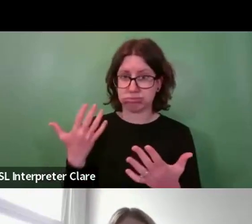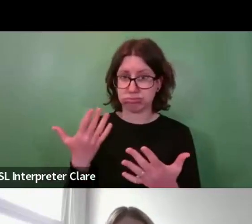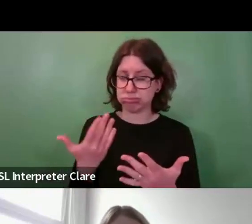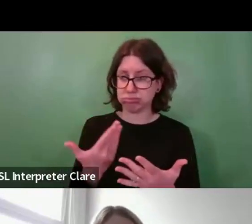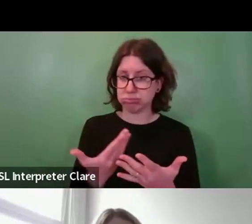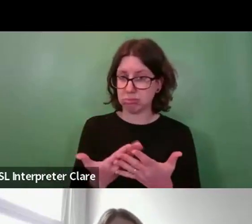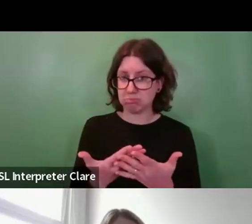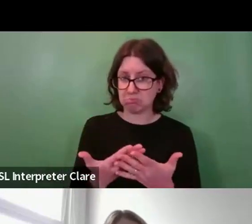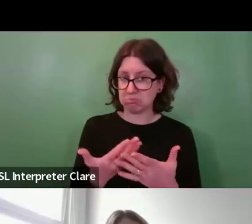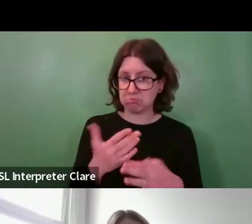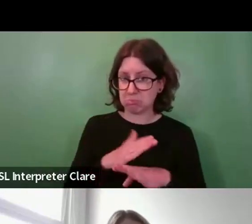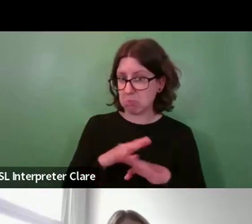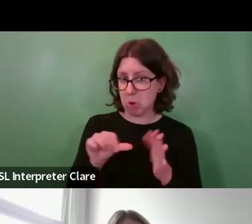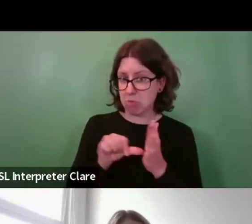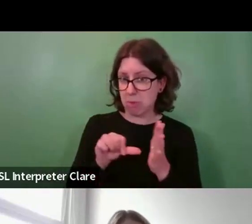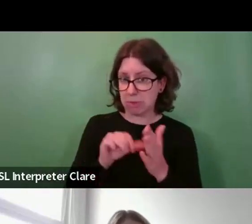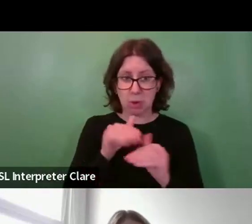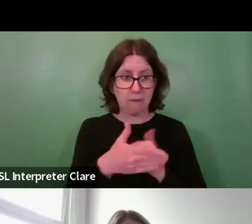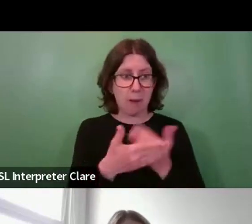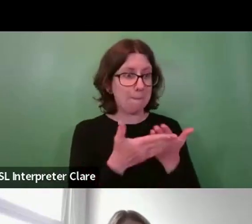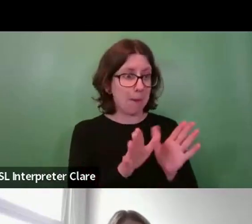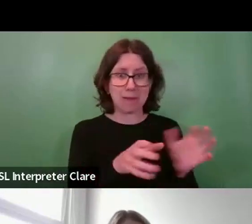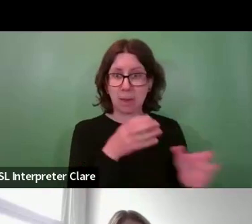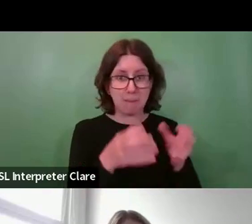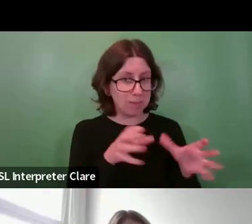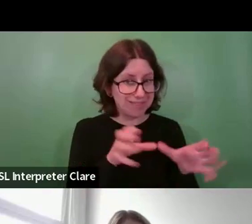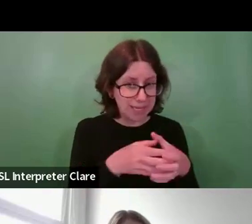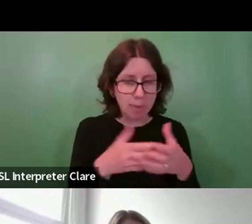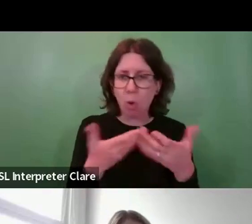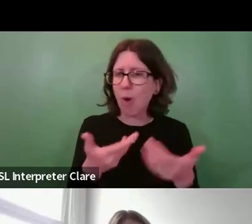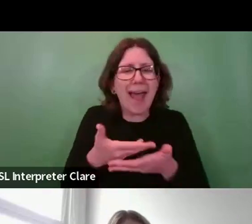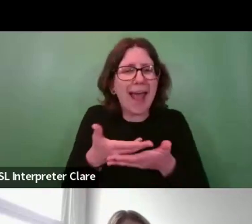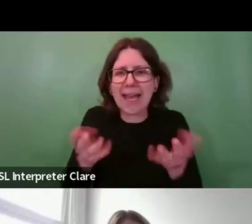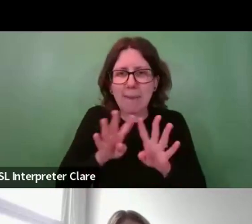with either public appointments team or with any of the boards that I've worked on. Everybody's been very